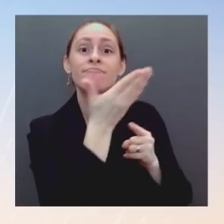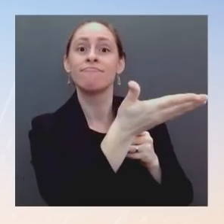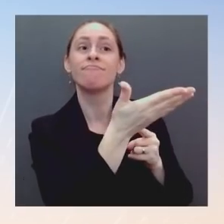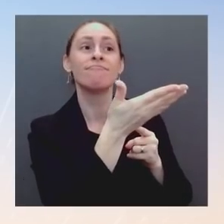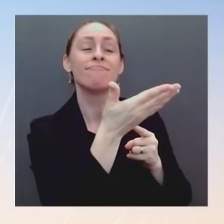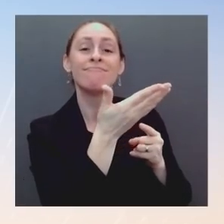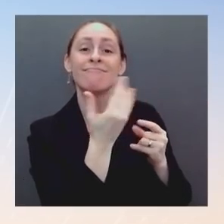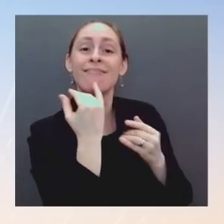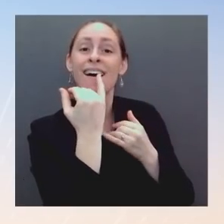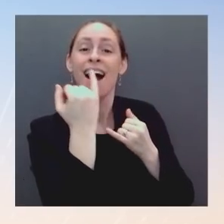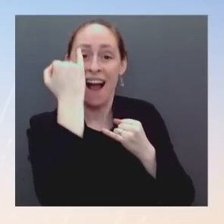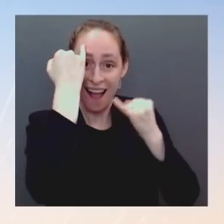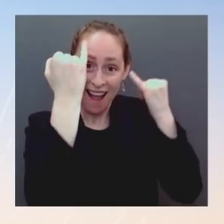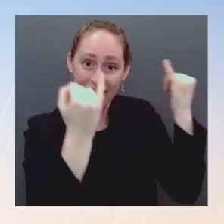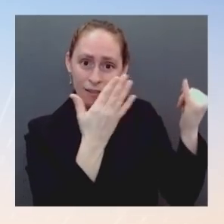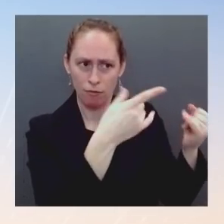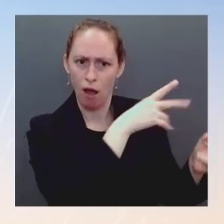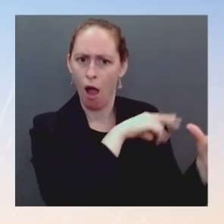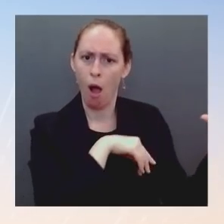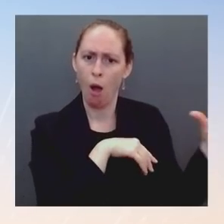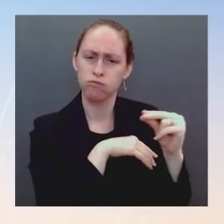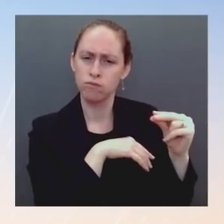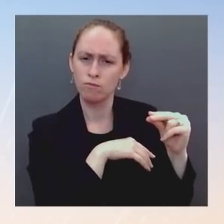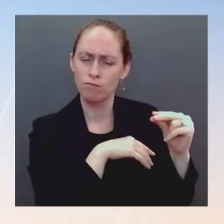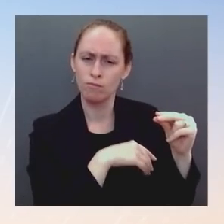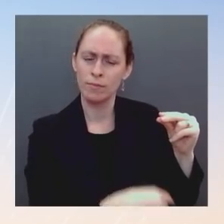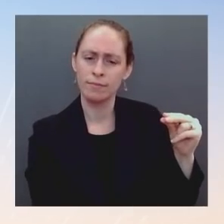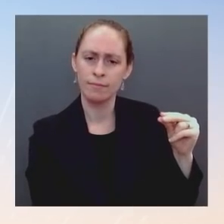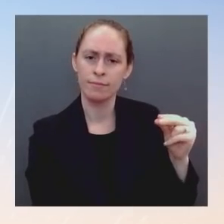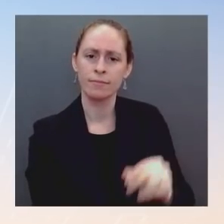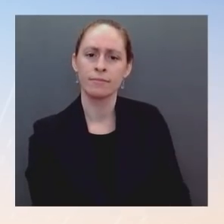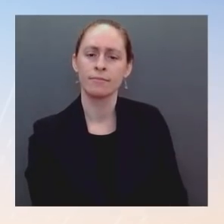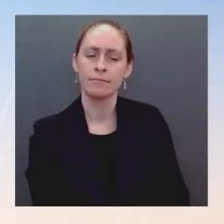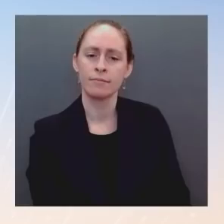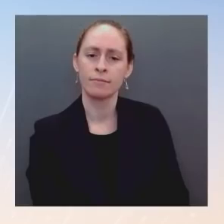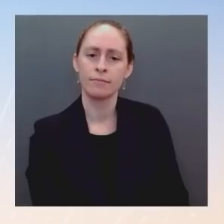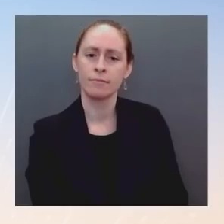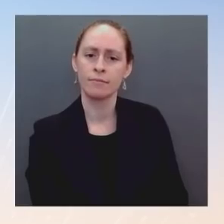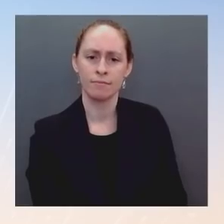our own assessments, our own coordinated intelligence